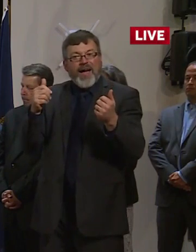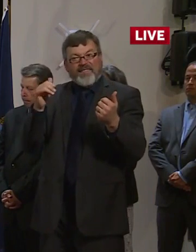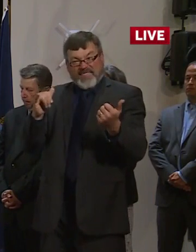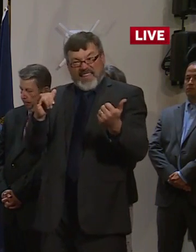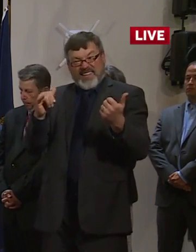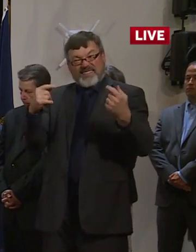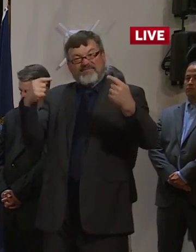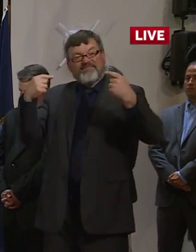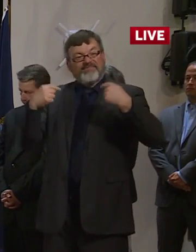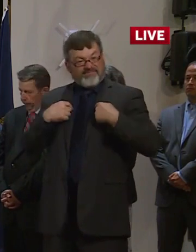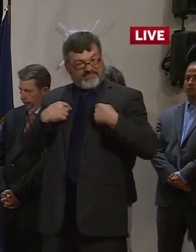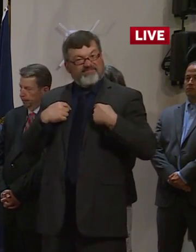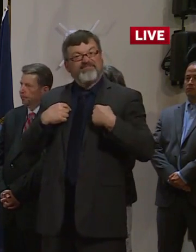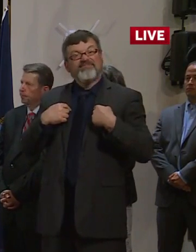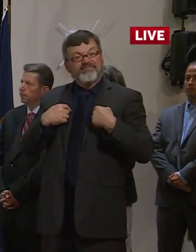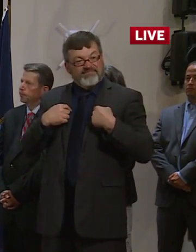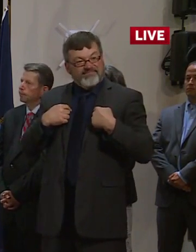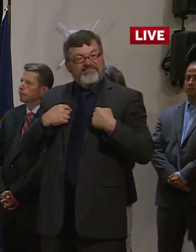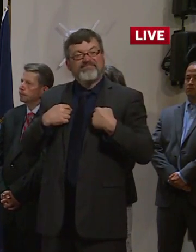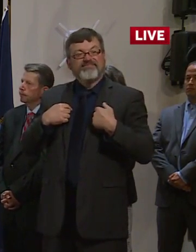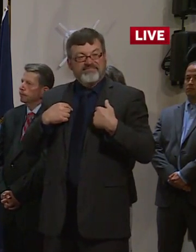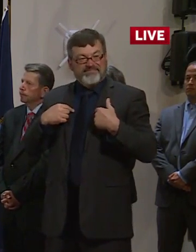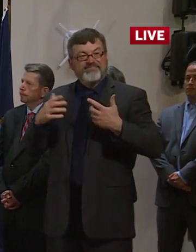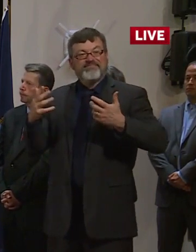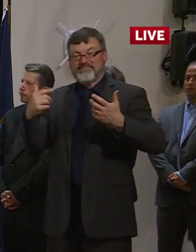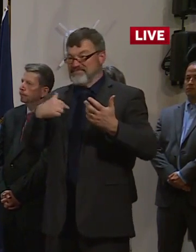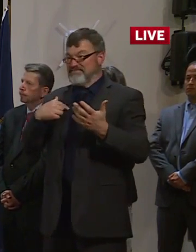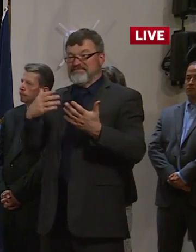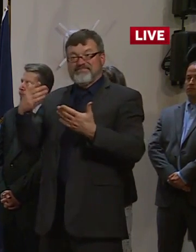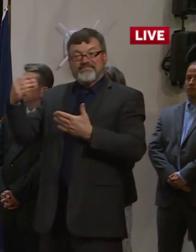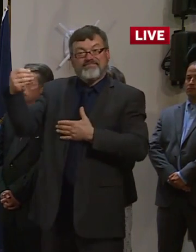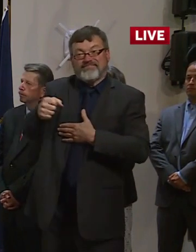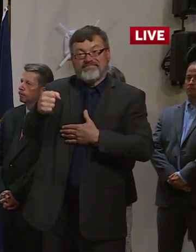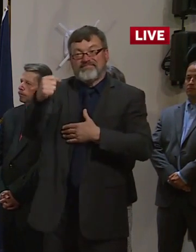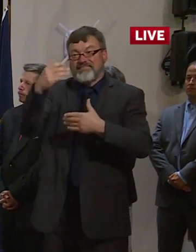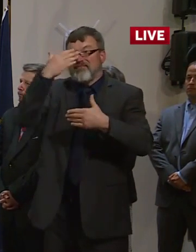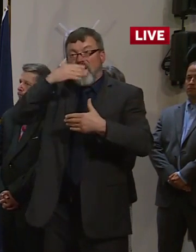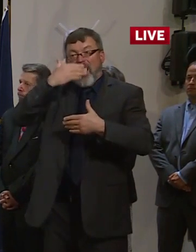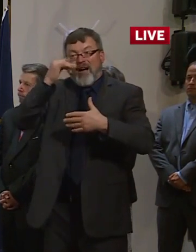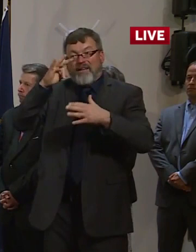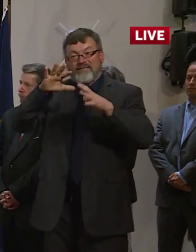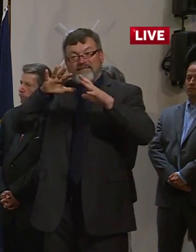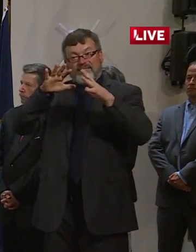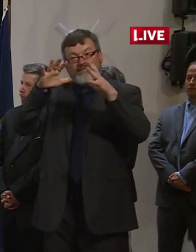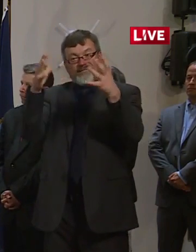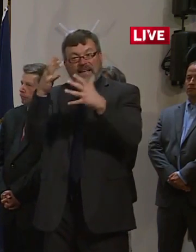SOLVE PROBLEMS AND HELP PEOPLE, WHEN IN DARK TIMESHE T COUNTRY